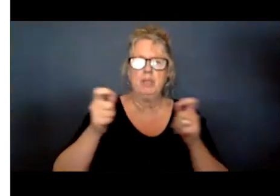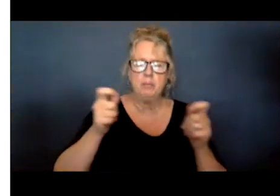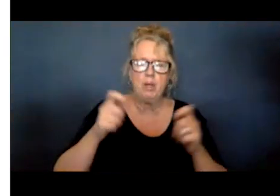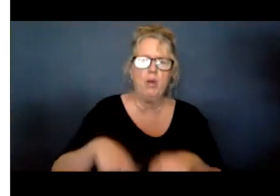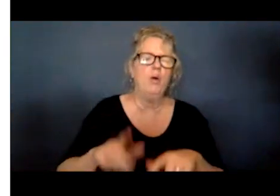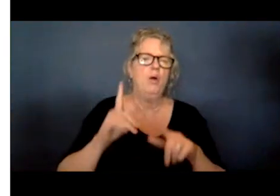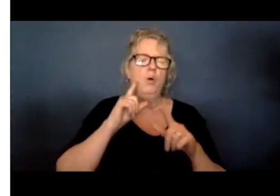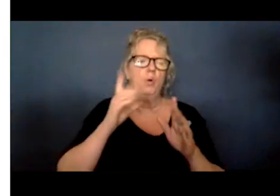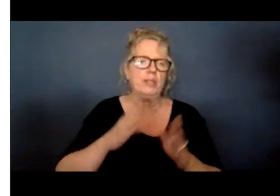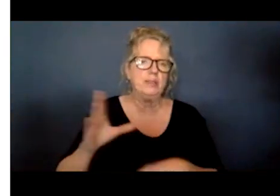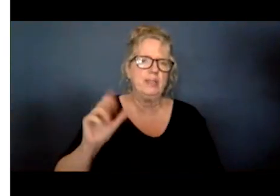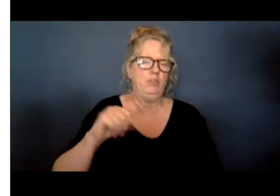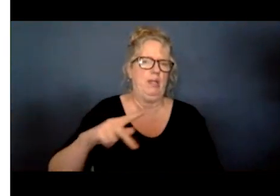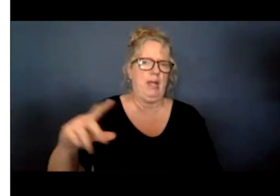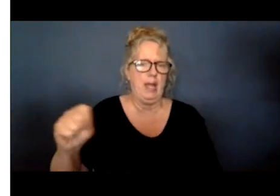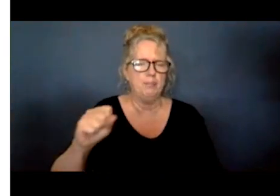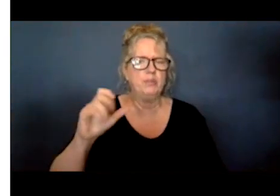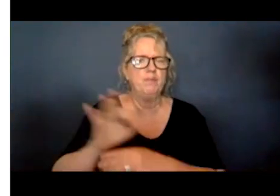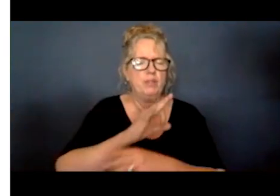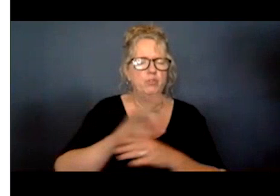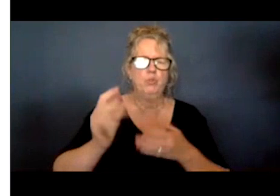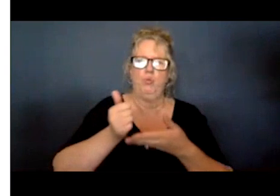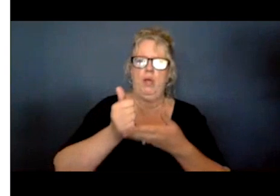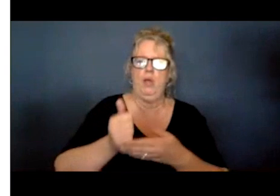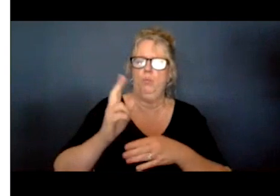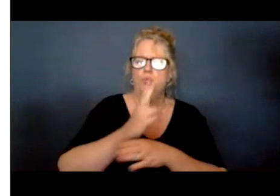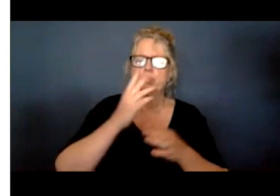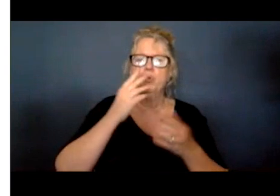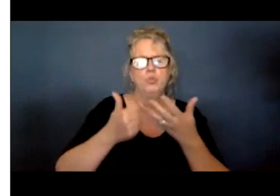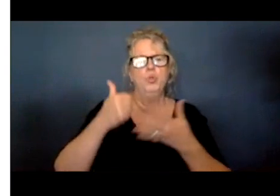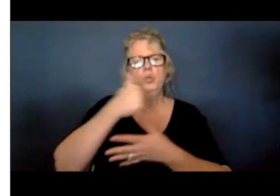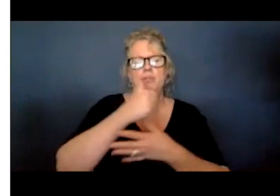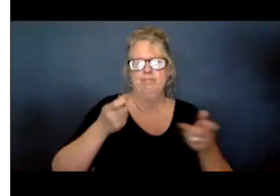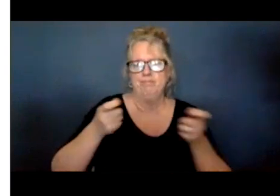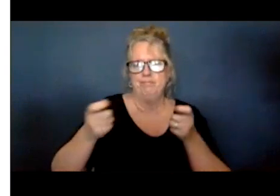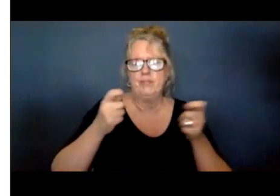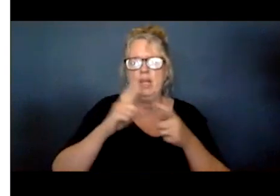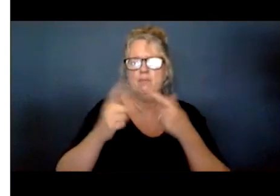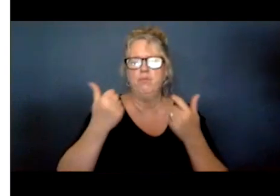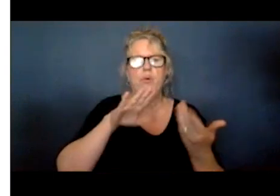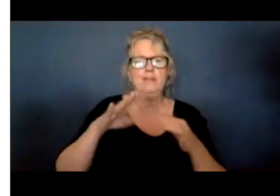executive functioning by helping users manage priorities, deadlines, and reminders.